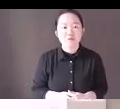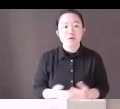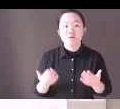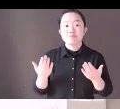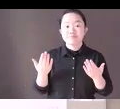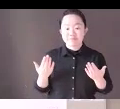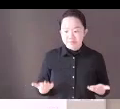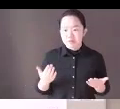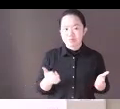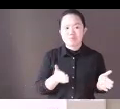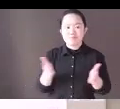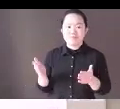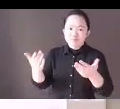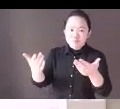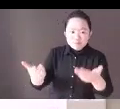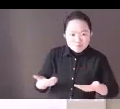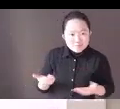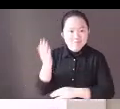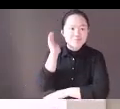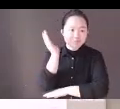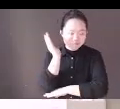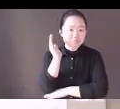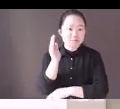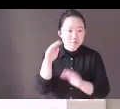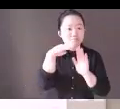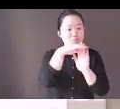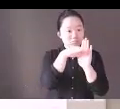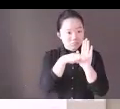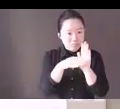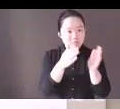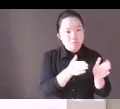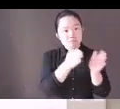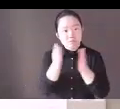a keynote uh on digital inclusion in the Nordic region then we move on to the legal perspective